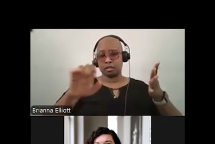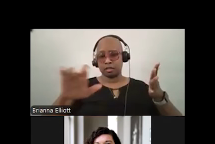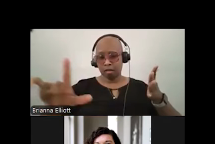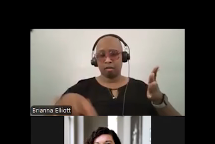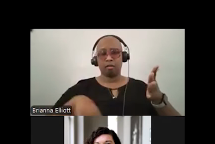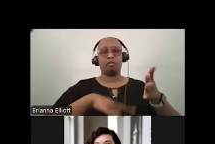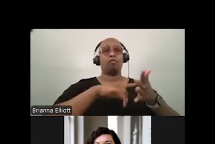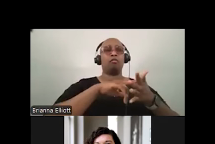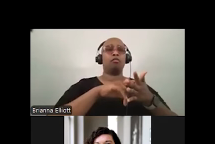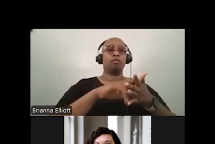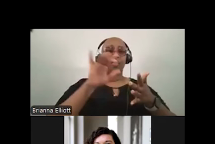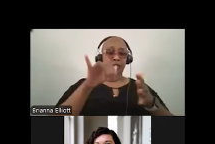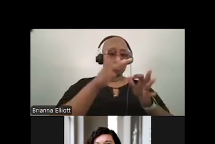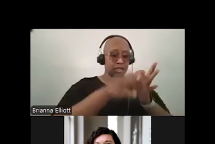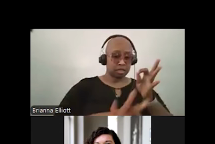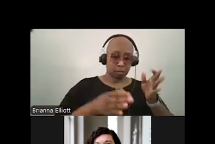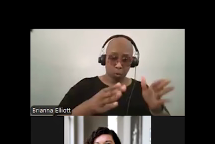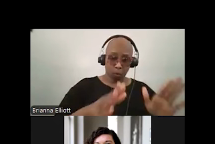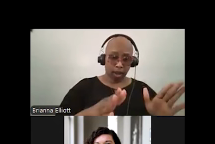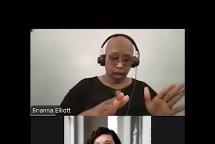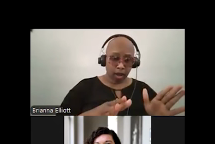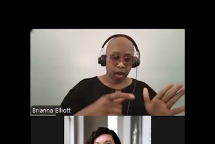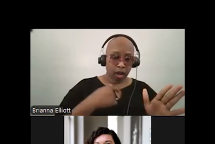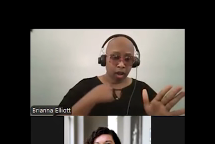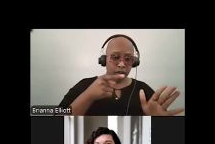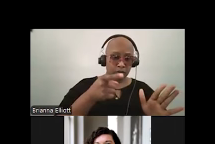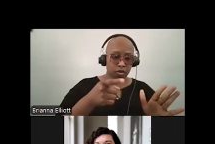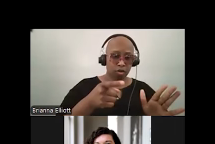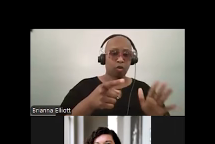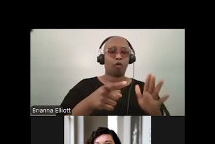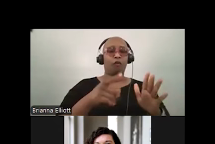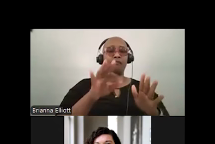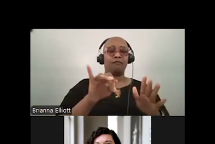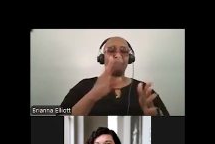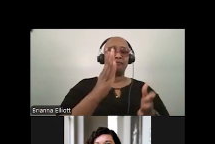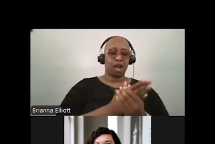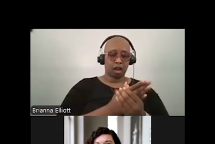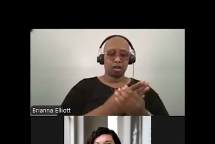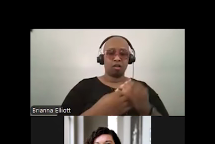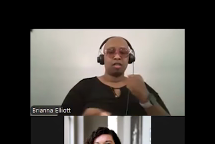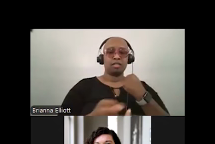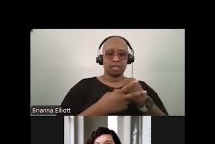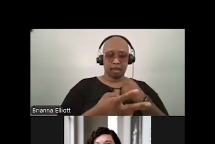go through it, but you can always go in here and go file, save as Adobe PDF, and it will save all